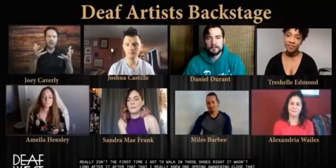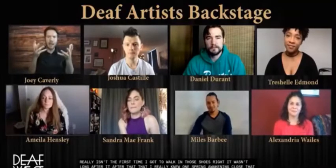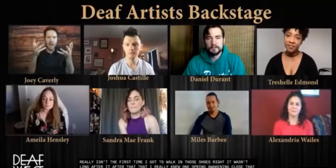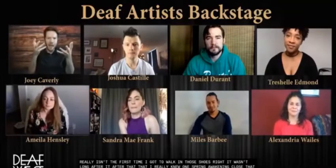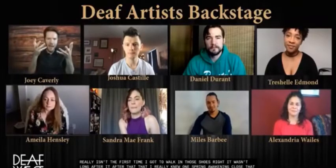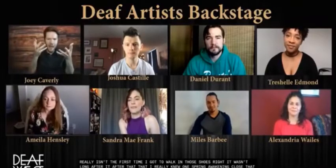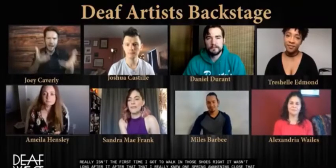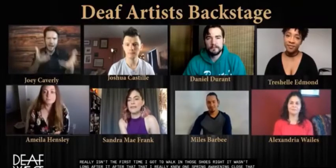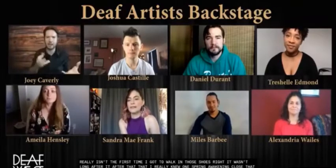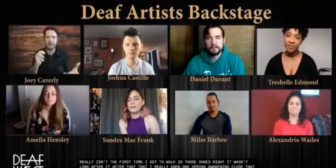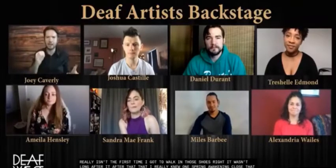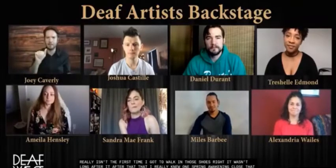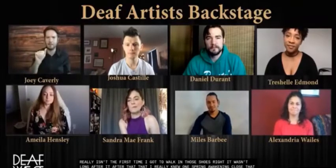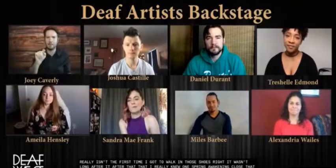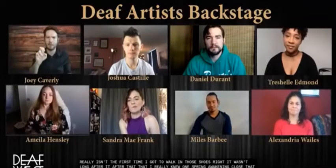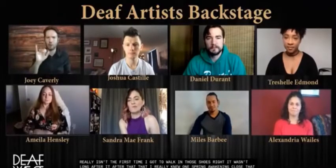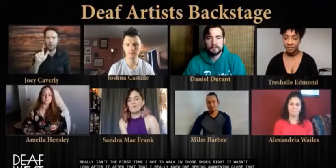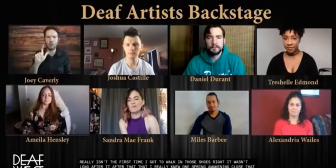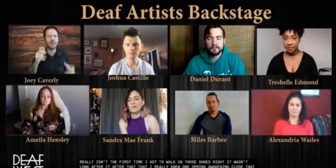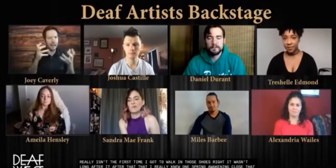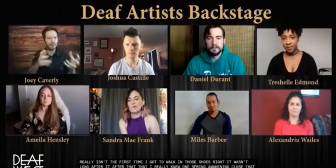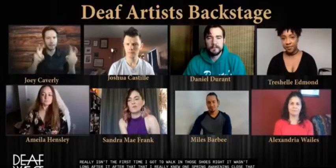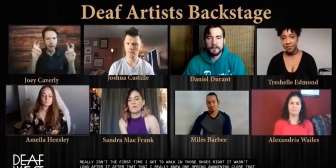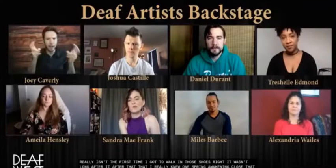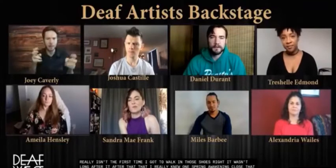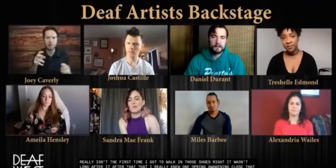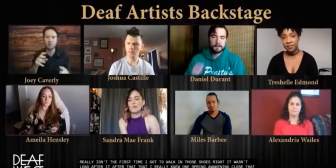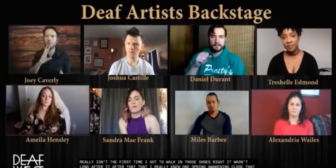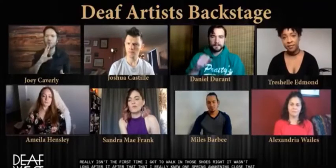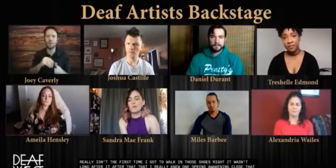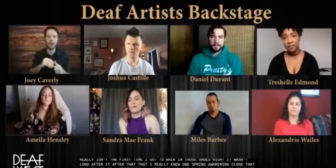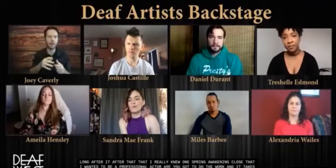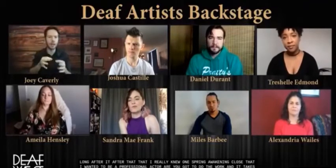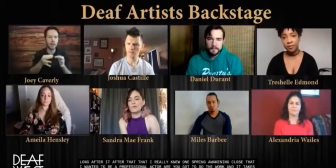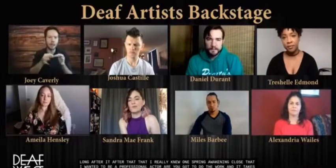In this show we deal with a lot of heavy material.